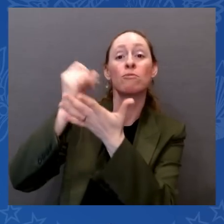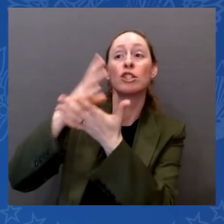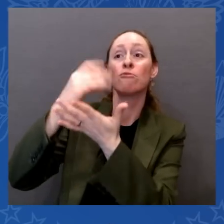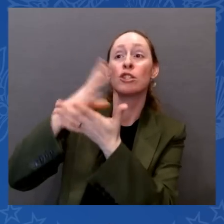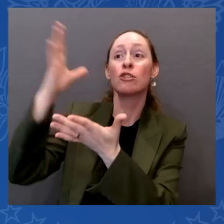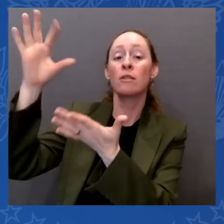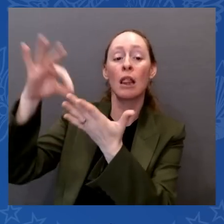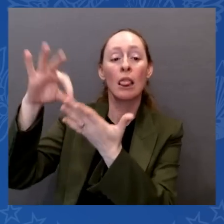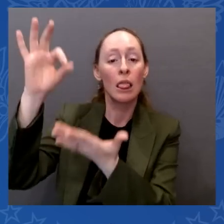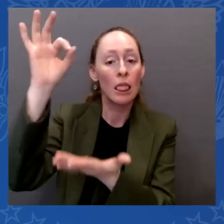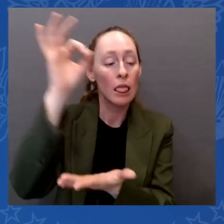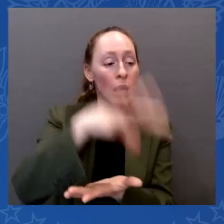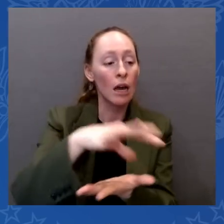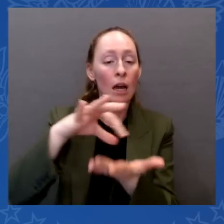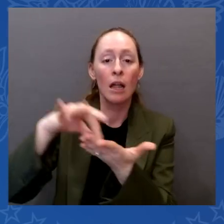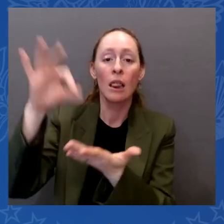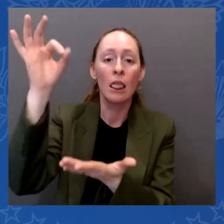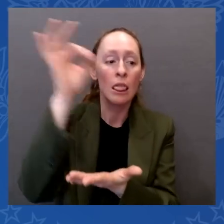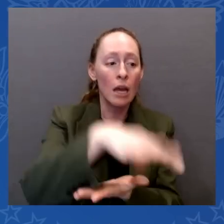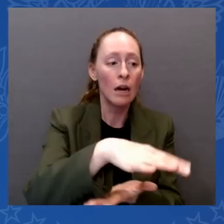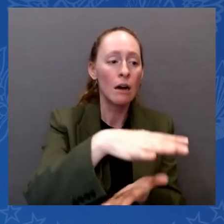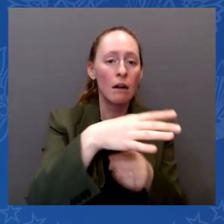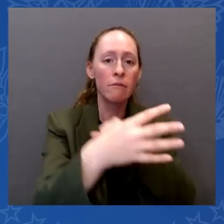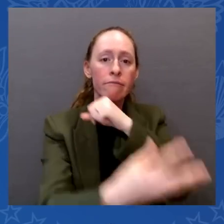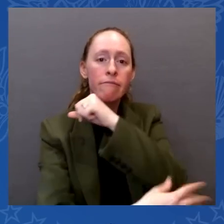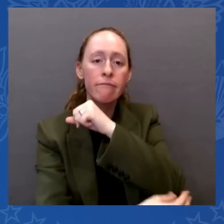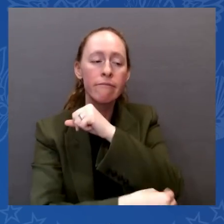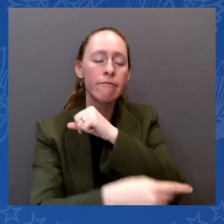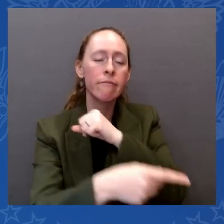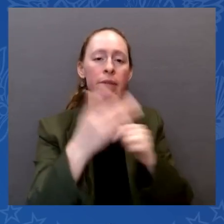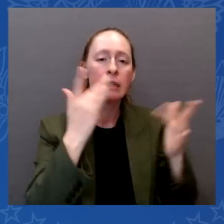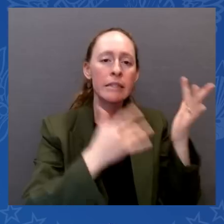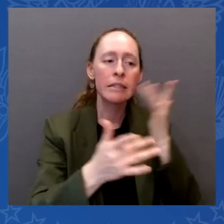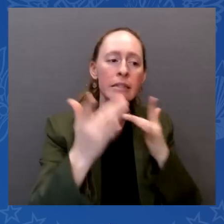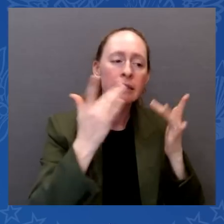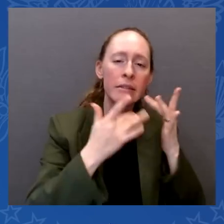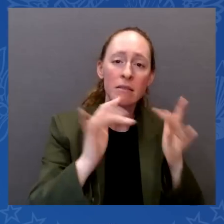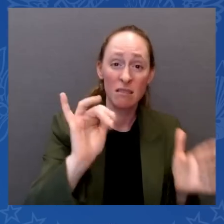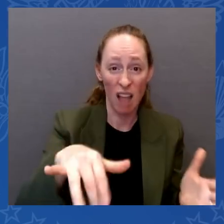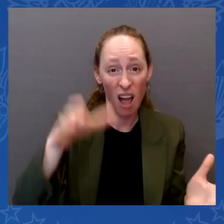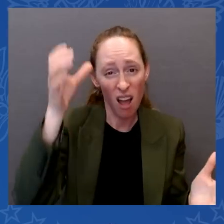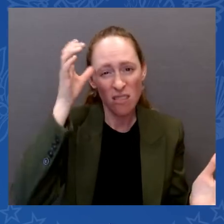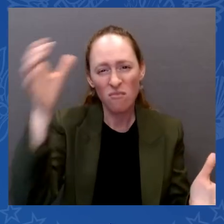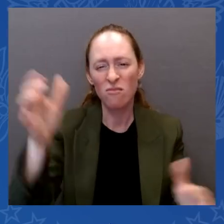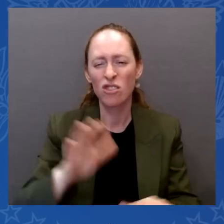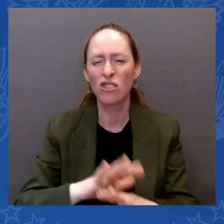I don't remember my dad ever feeling that trickle on his head. But seriously.